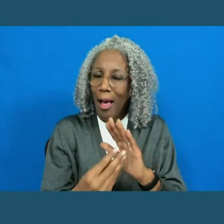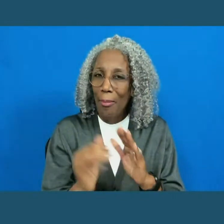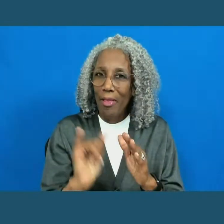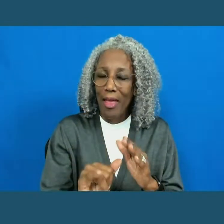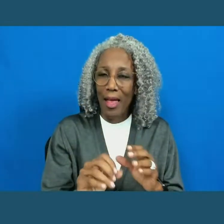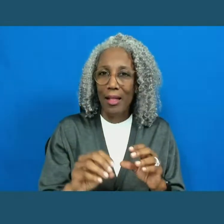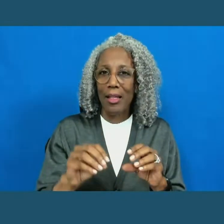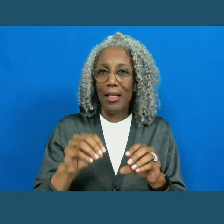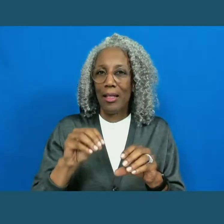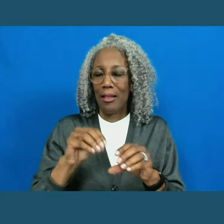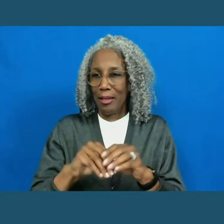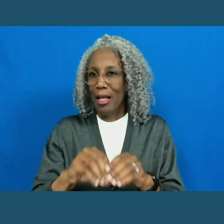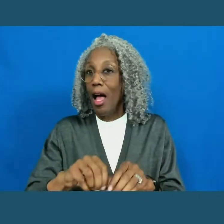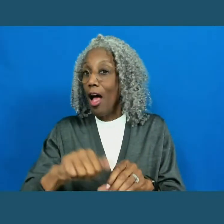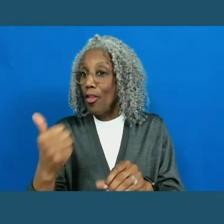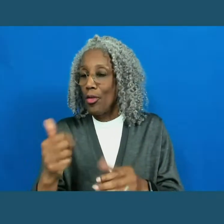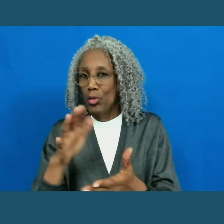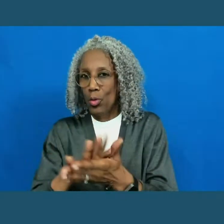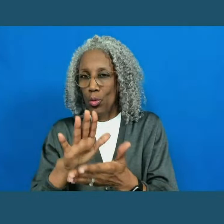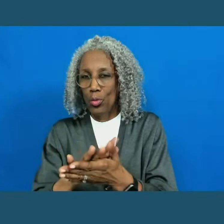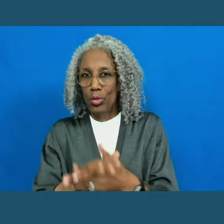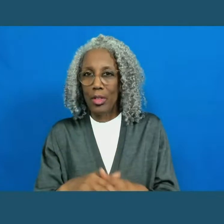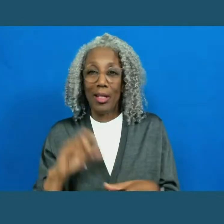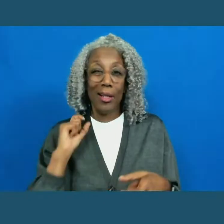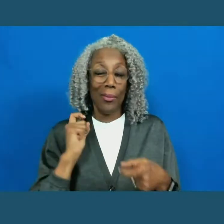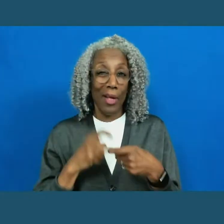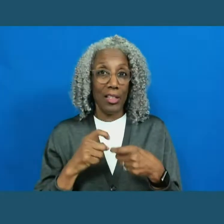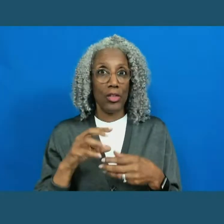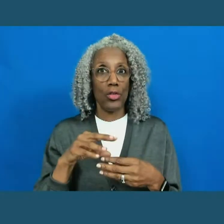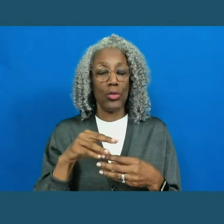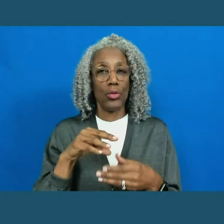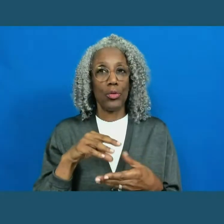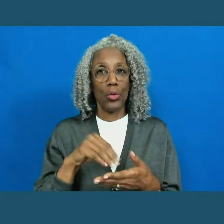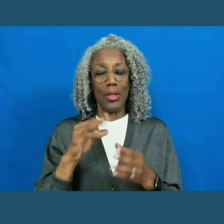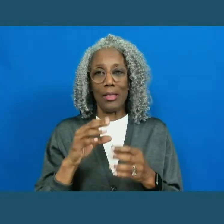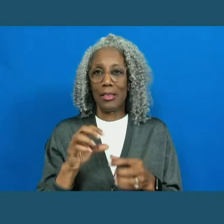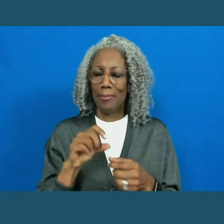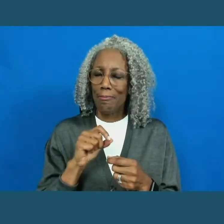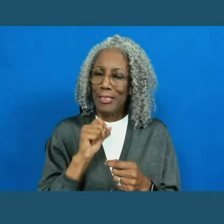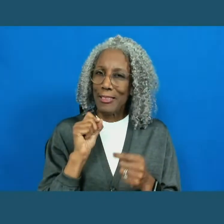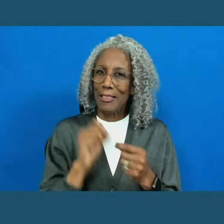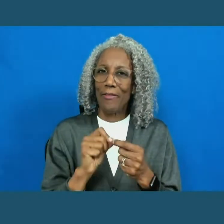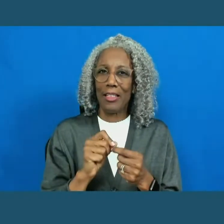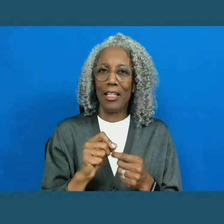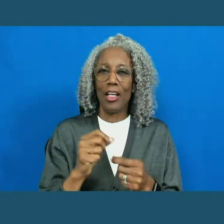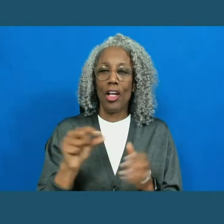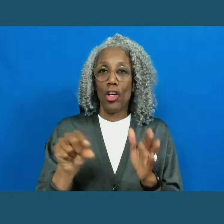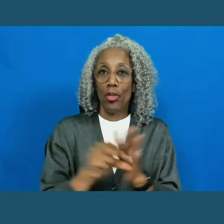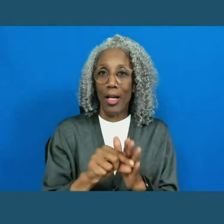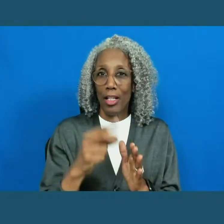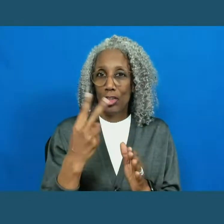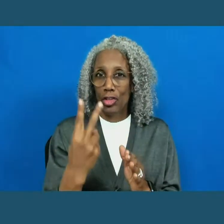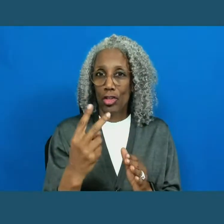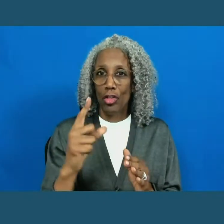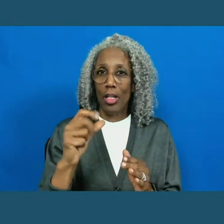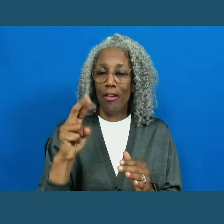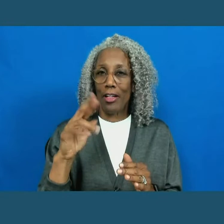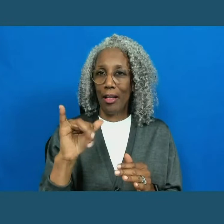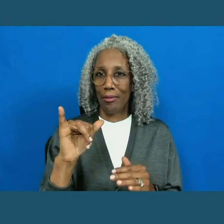success so that we can learn the story and be able to replicate that? You know other schools? But our Hispanic students,